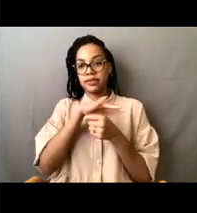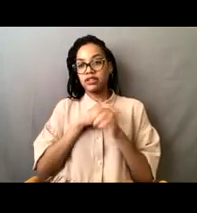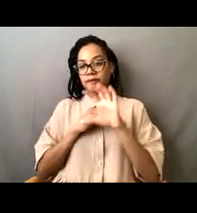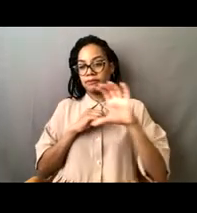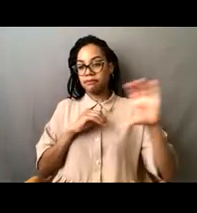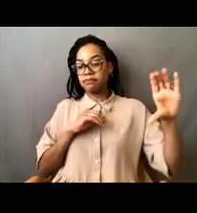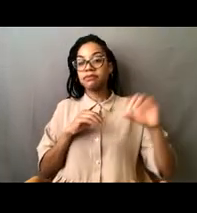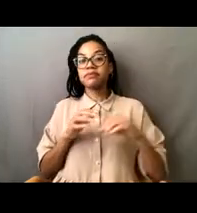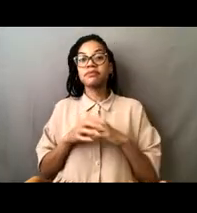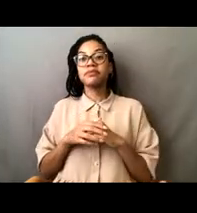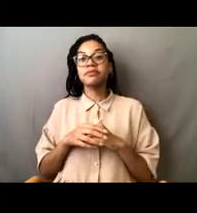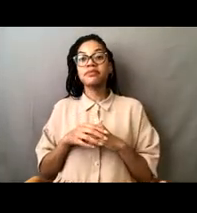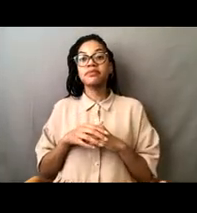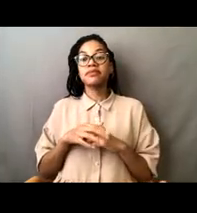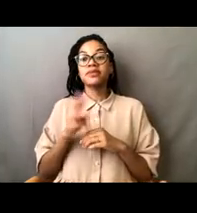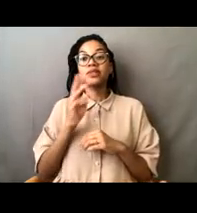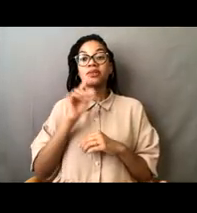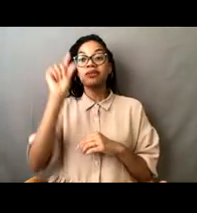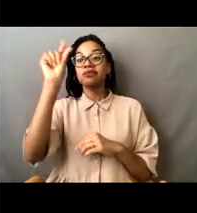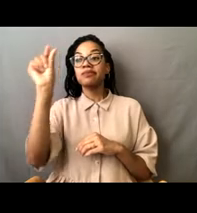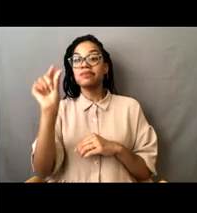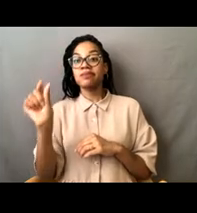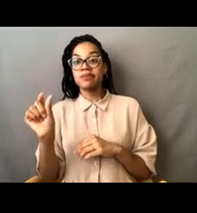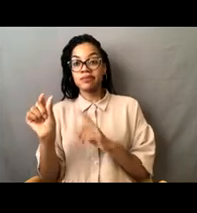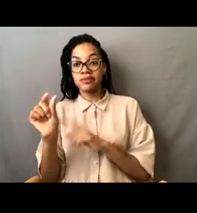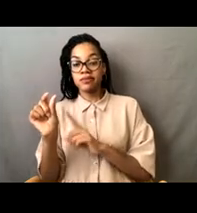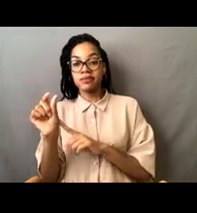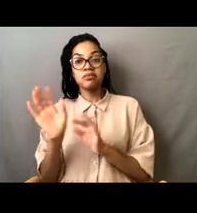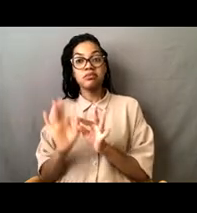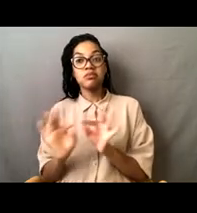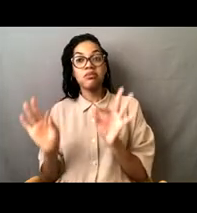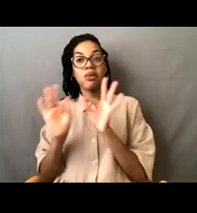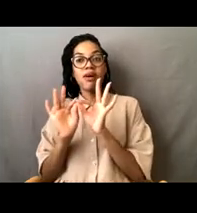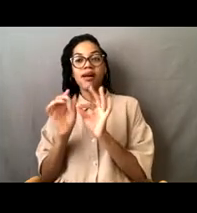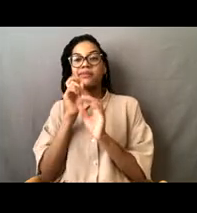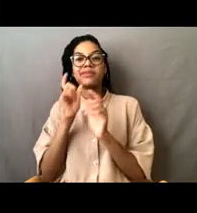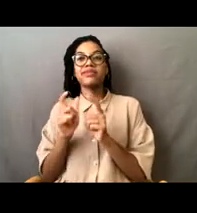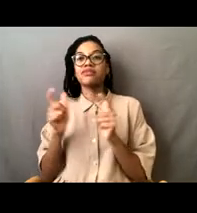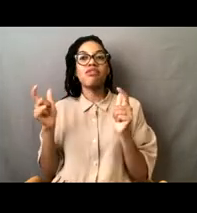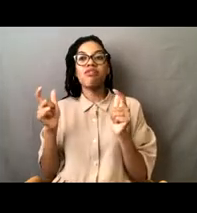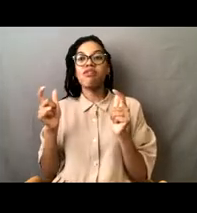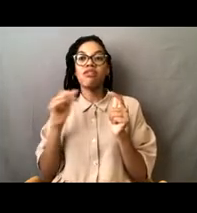and while it is very important, it is not as large as kind of some of the Great Lakes,